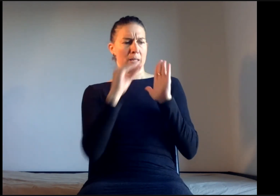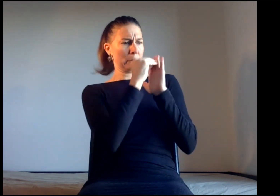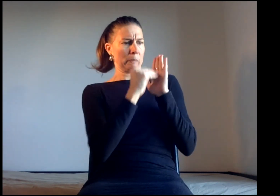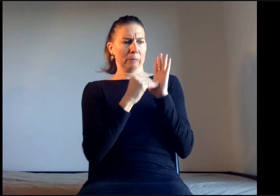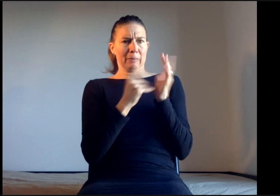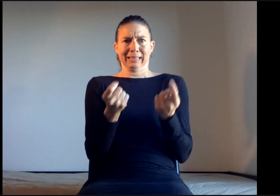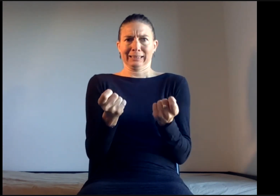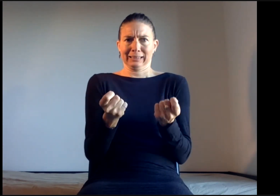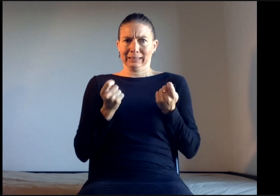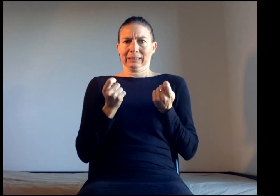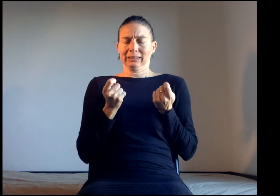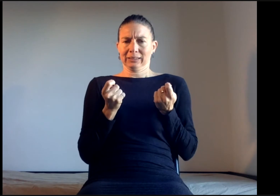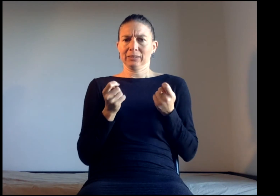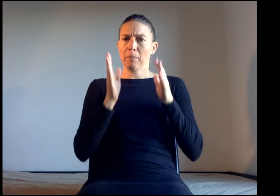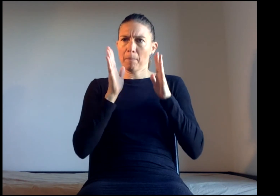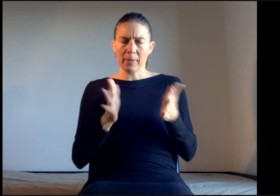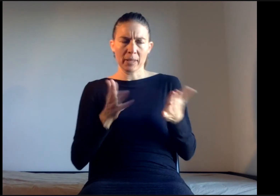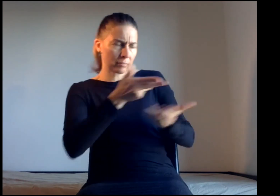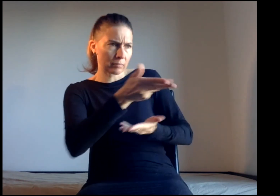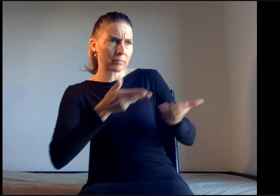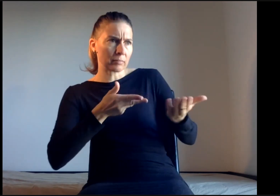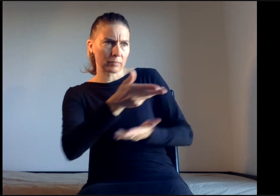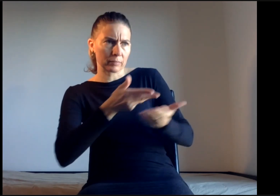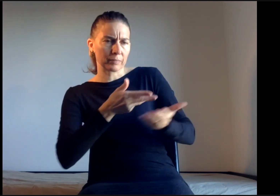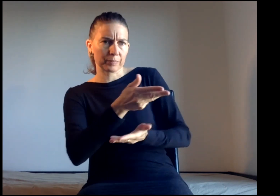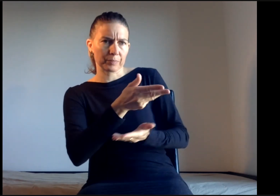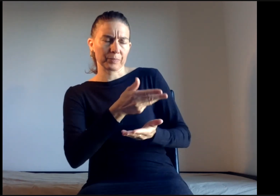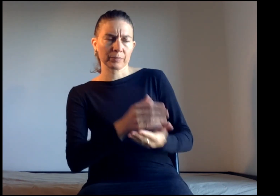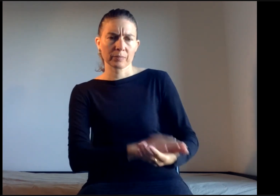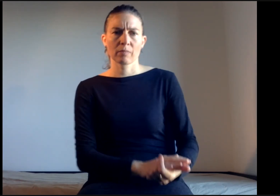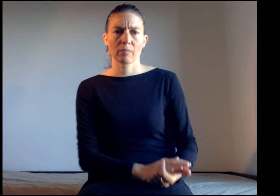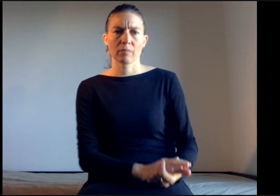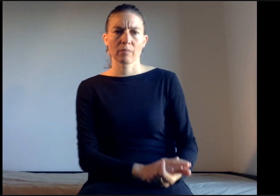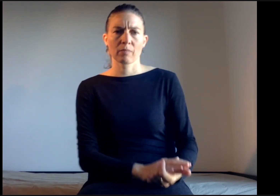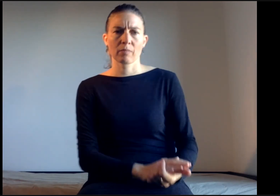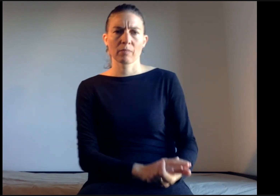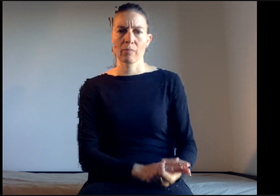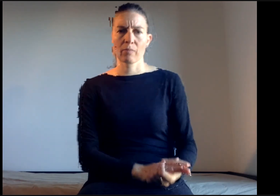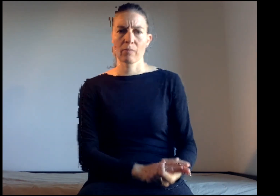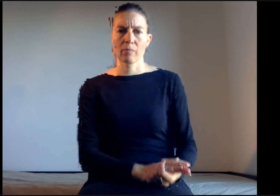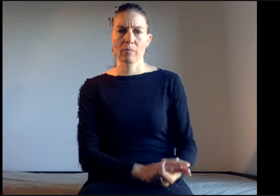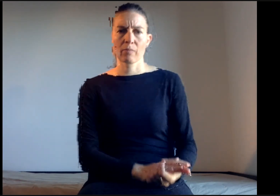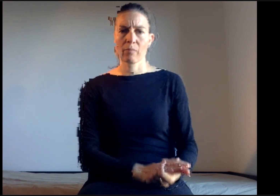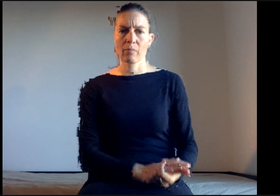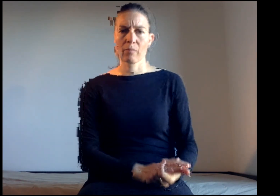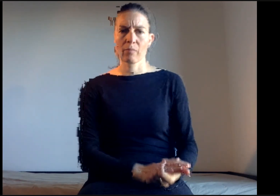The exception to this are journeys to buy food, to go to the doctor, etc.